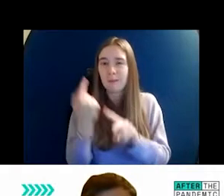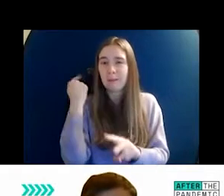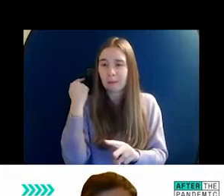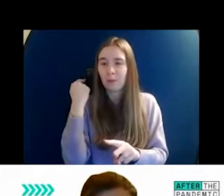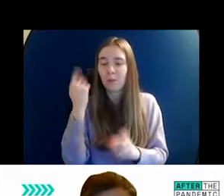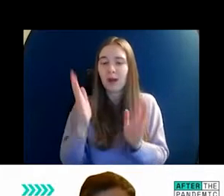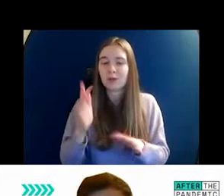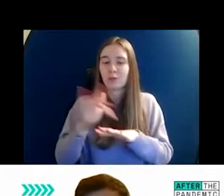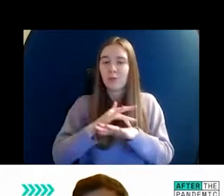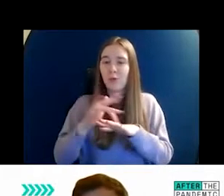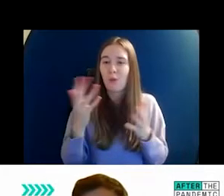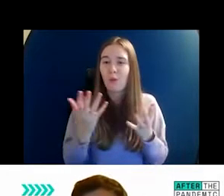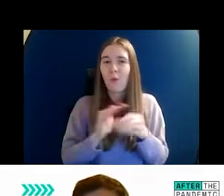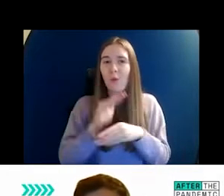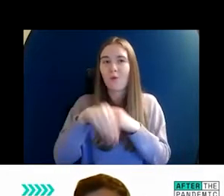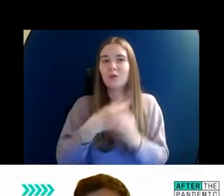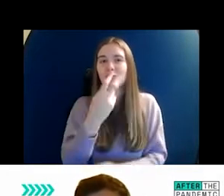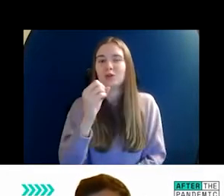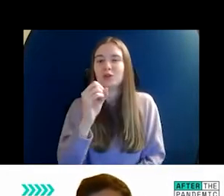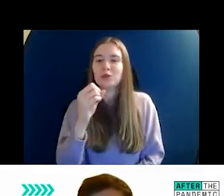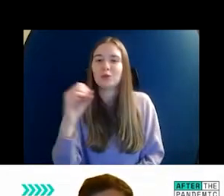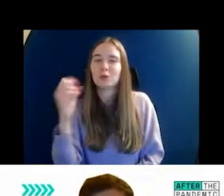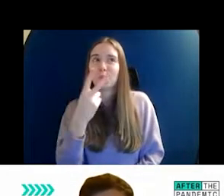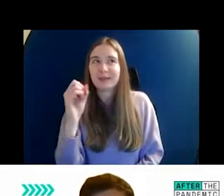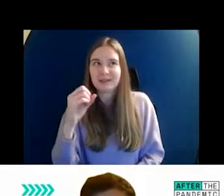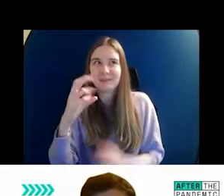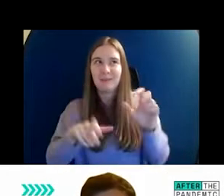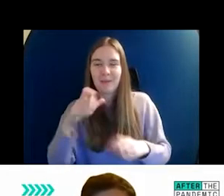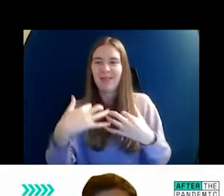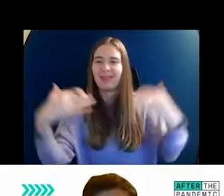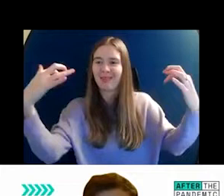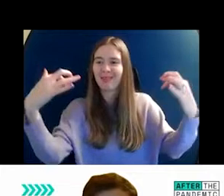to over 120 people within Glasgow Cathedral,